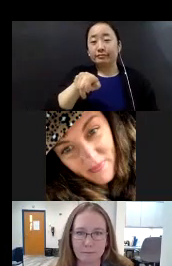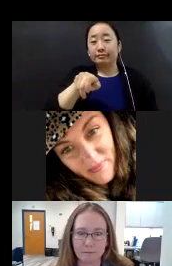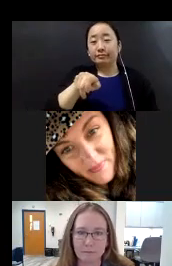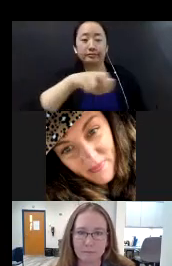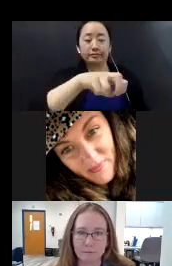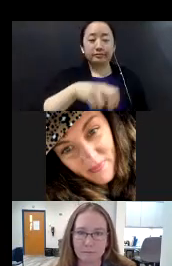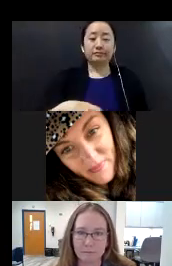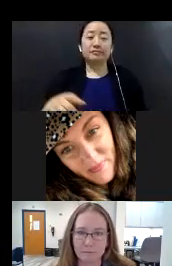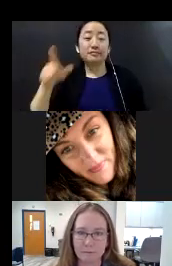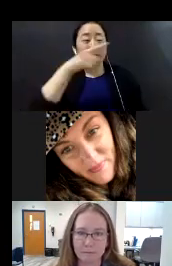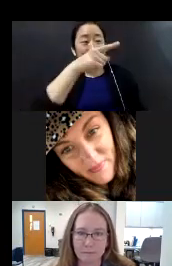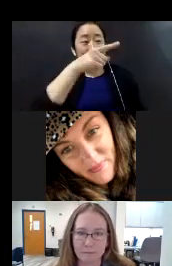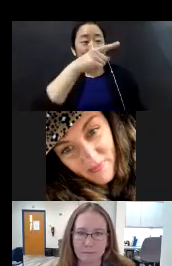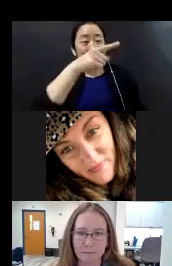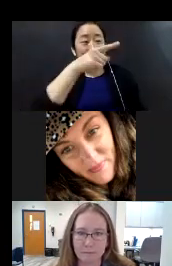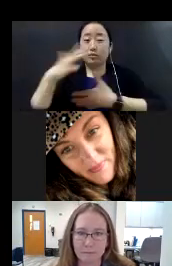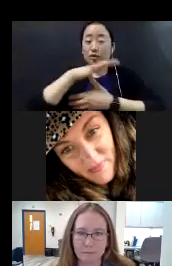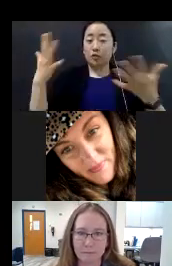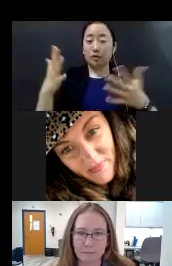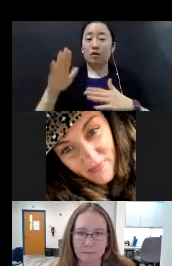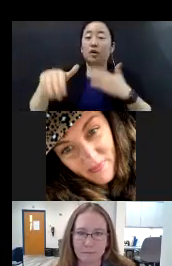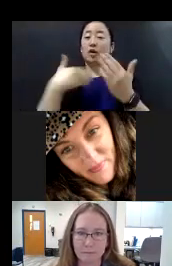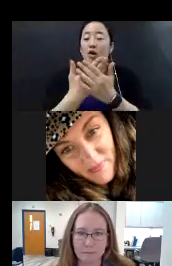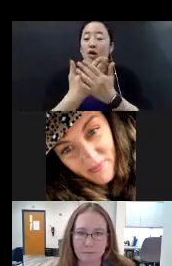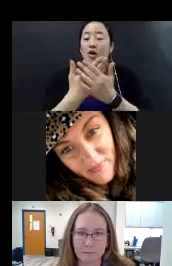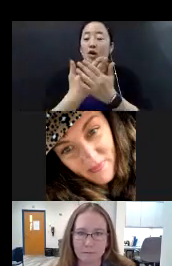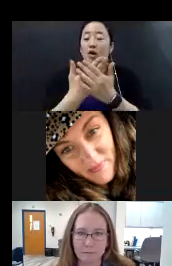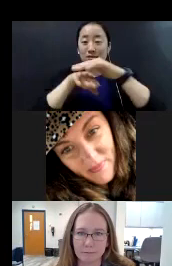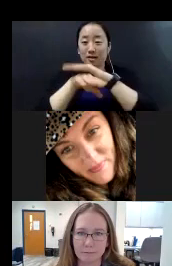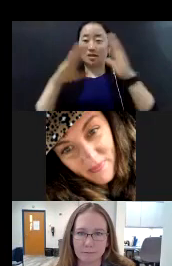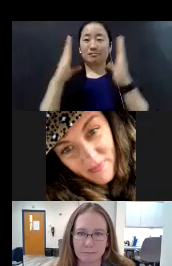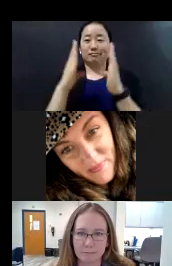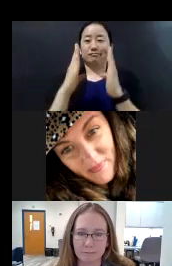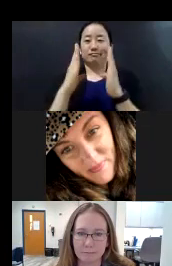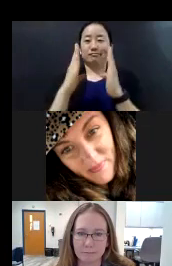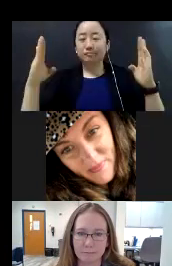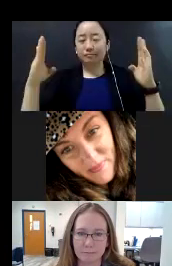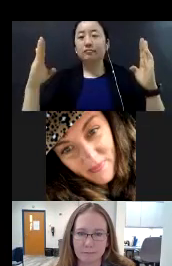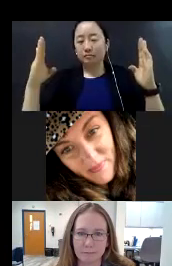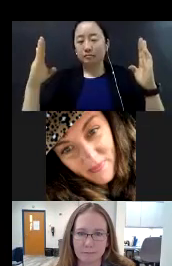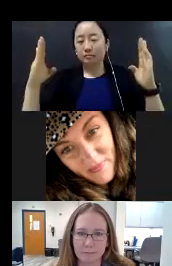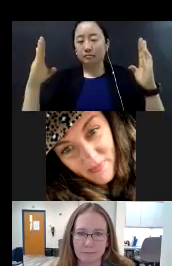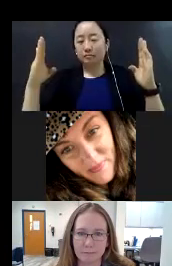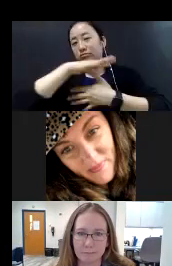FIRST PRIORITY, A, WIDENING ALL THE ENTRANCE DOORS SO THE PATIENT COULD GET IN FROM THE WHEELCHAIR.